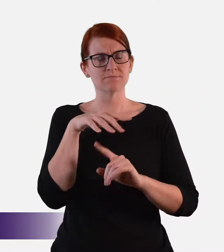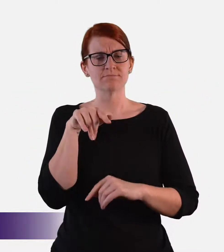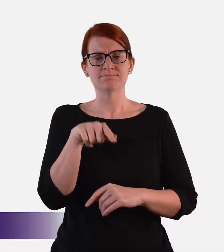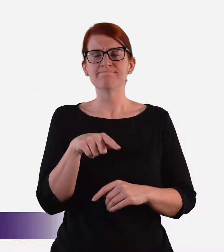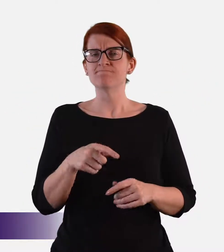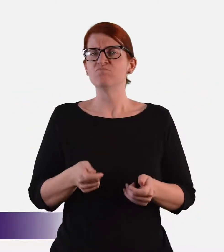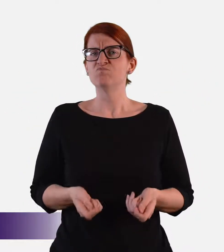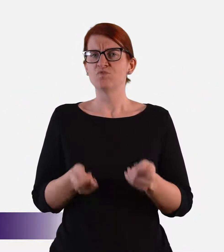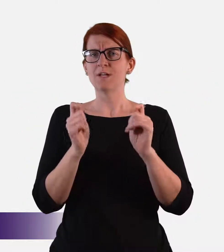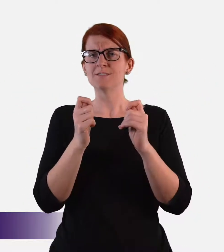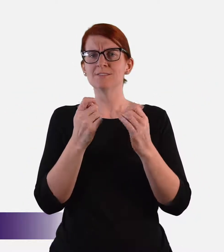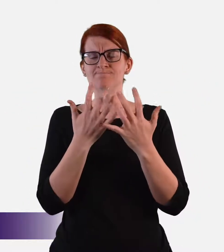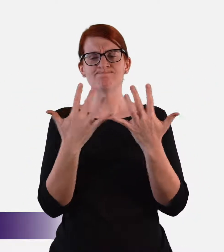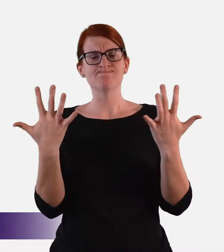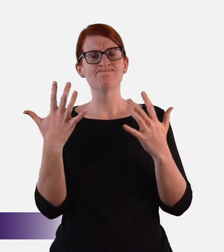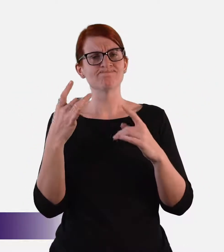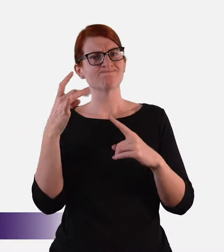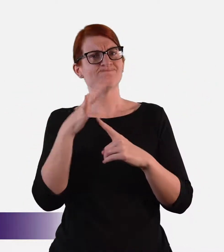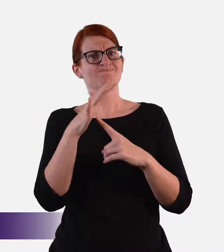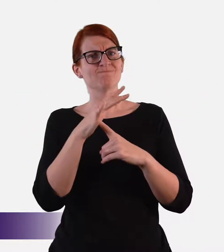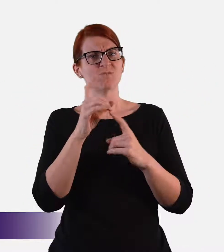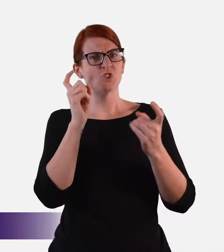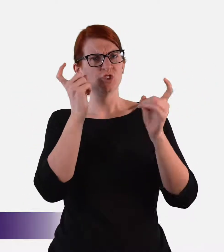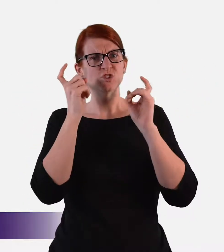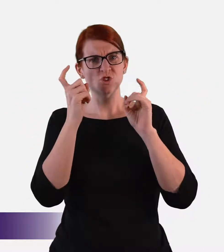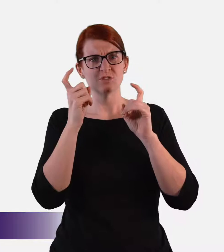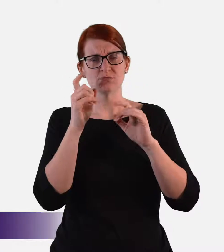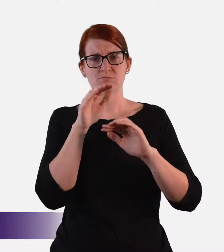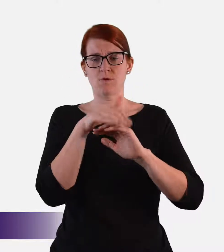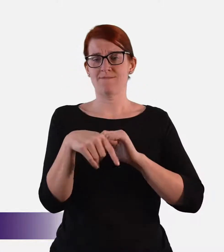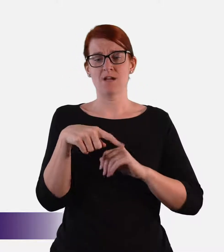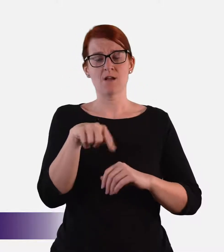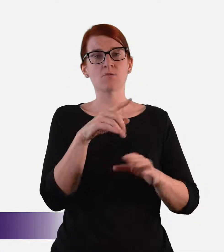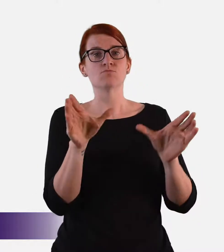and raised particular concerns with closed, institutional settings that promote -